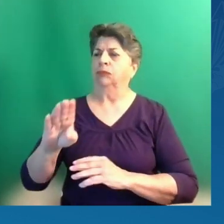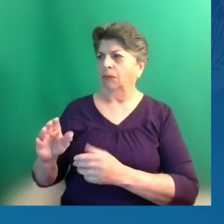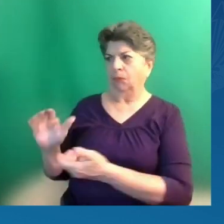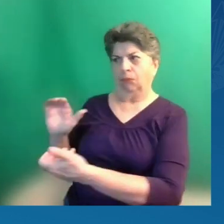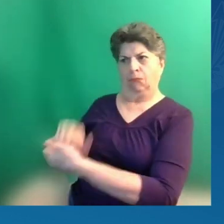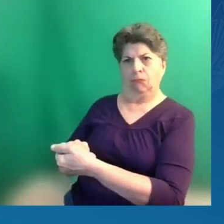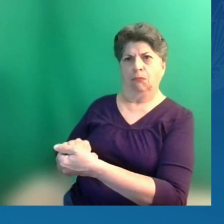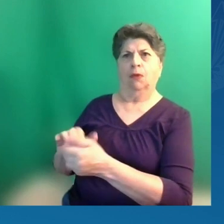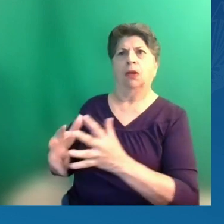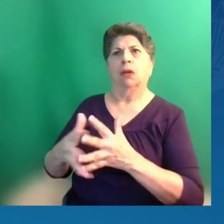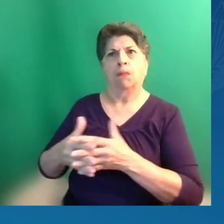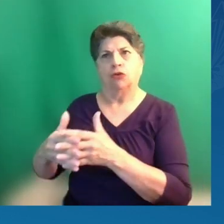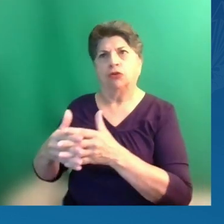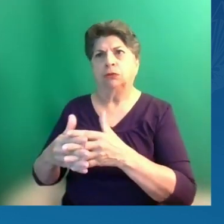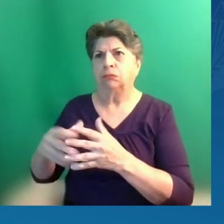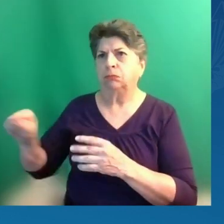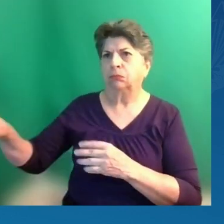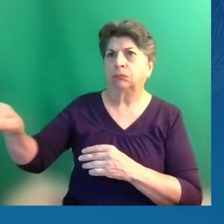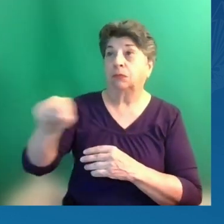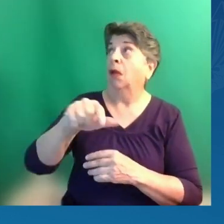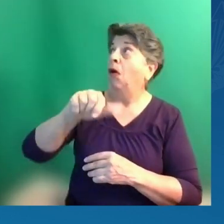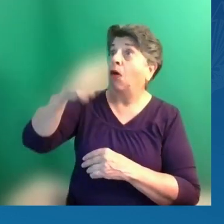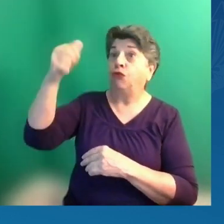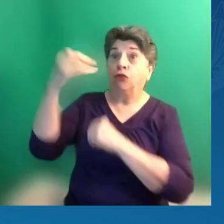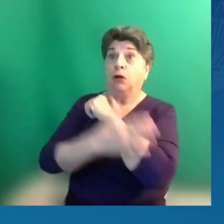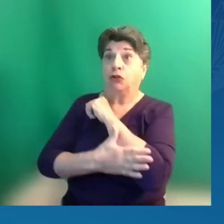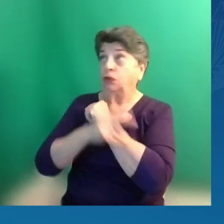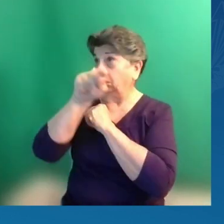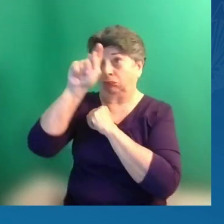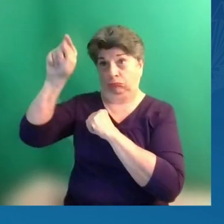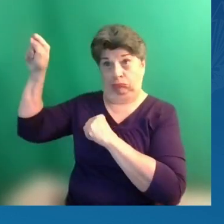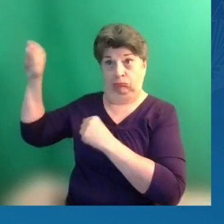and finally which ensures that the impacts of our investments are sustained